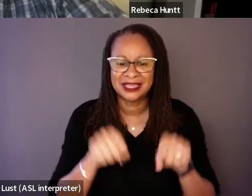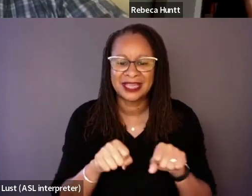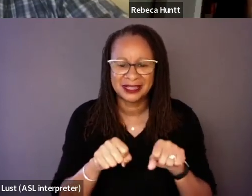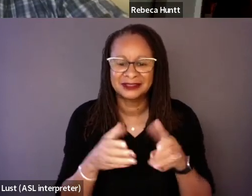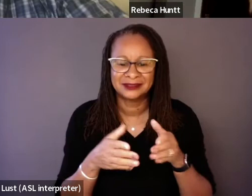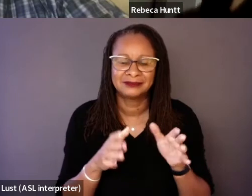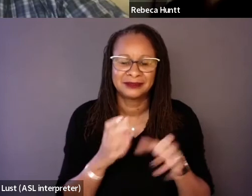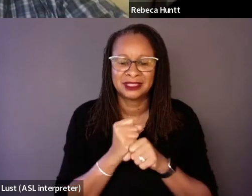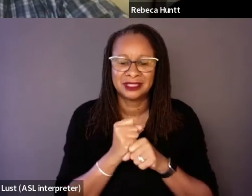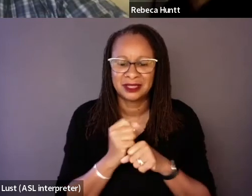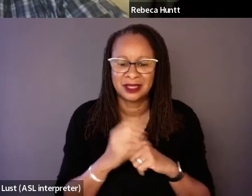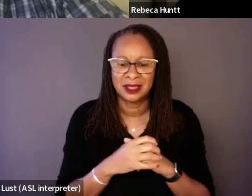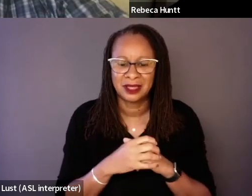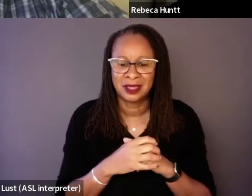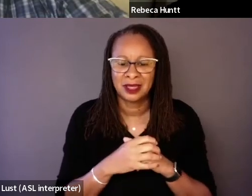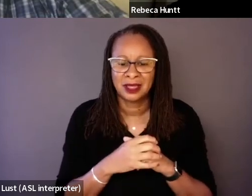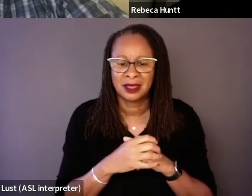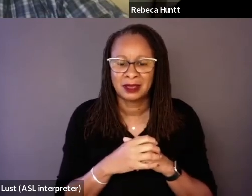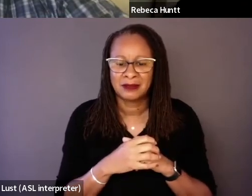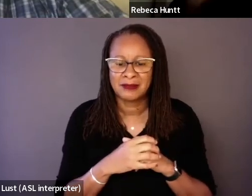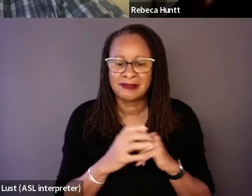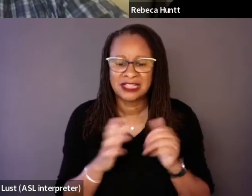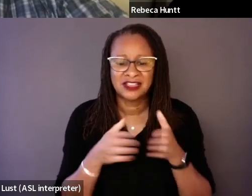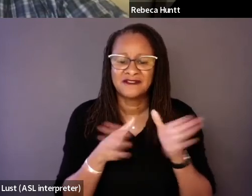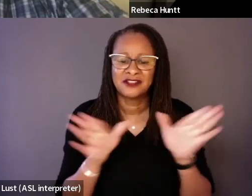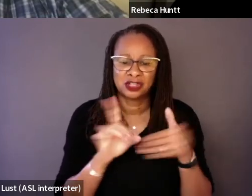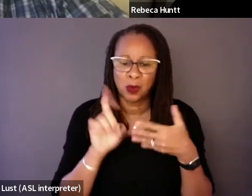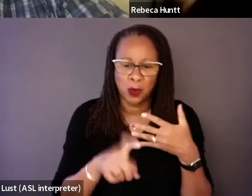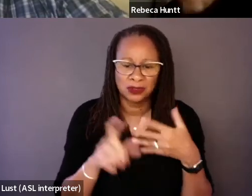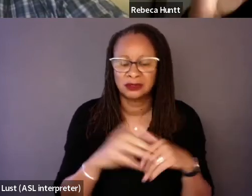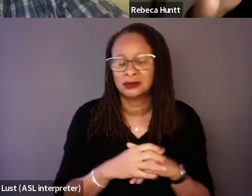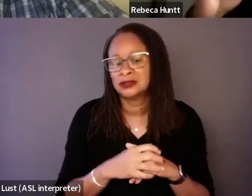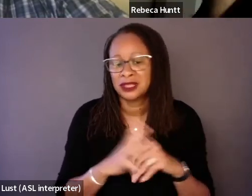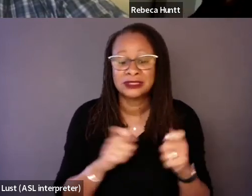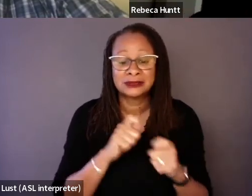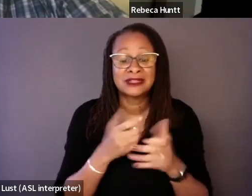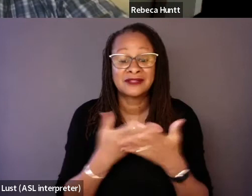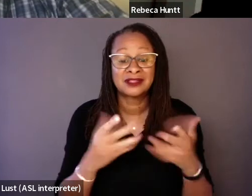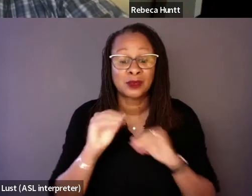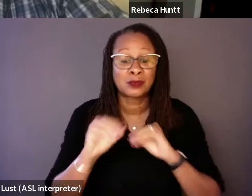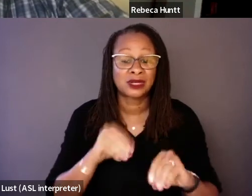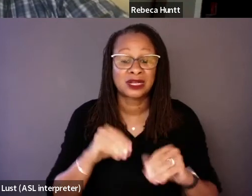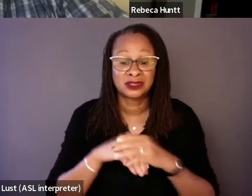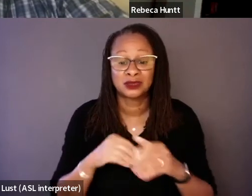You know, there's like specific things that were put into like specific scenes or like why this and